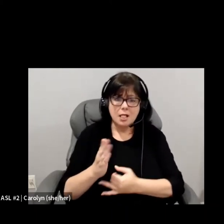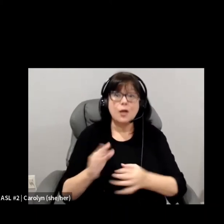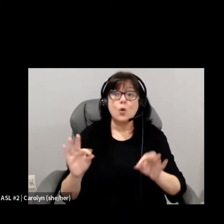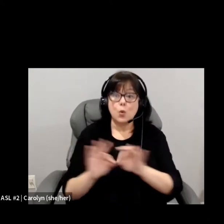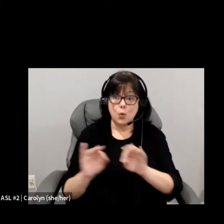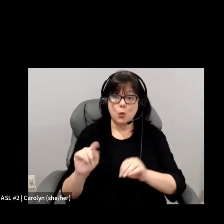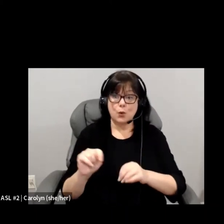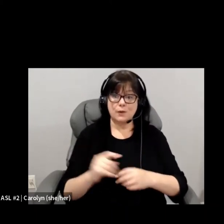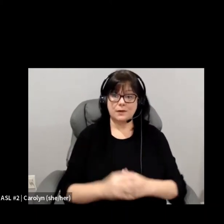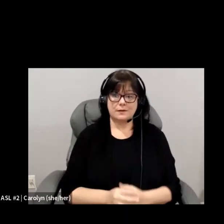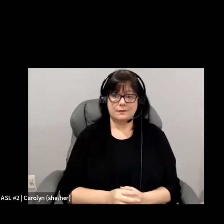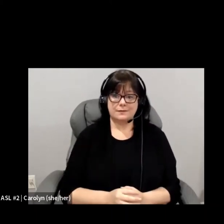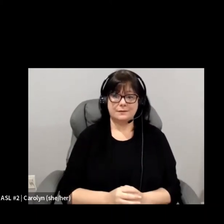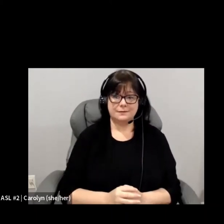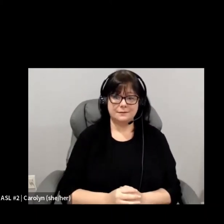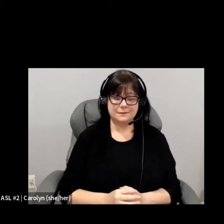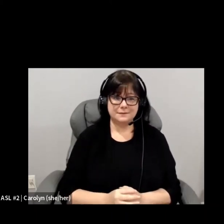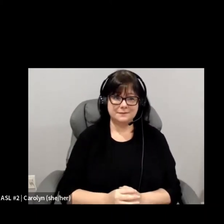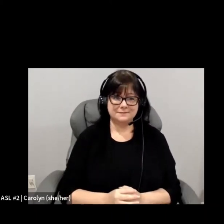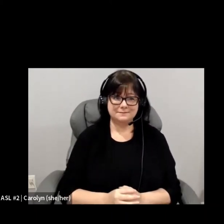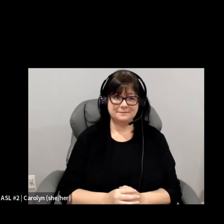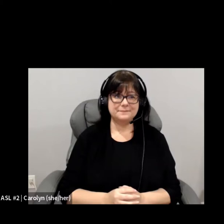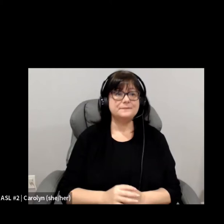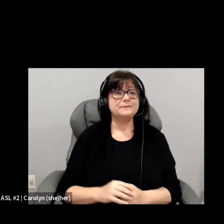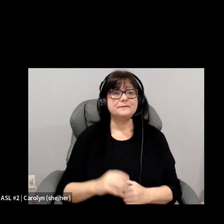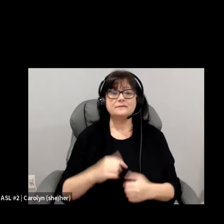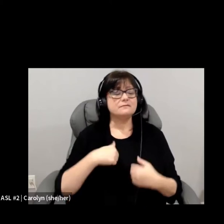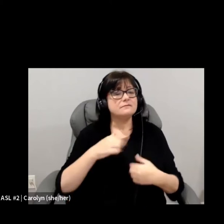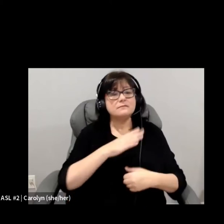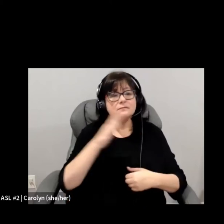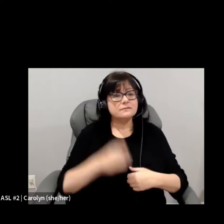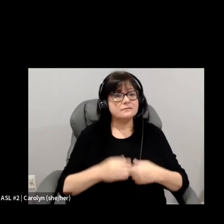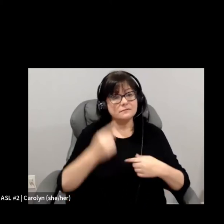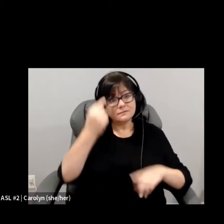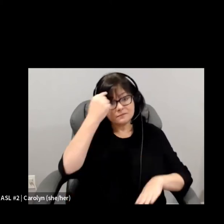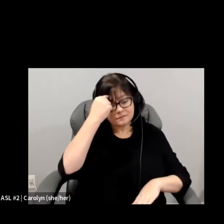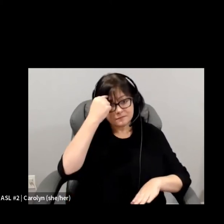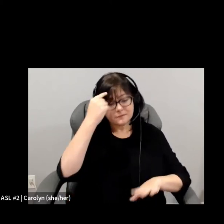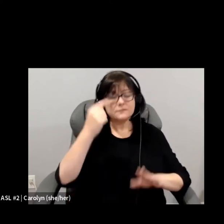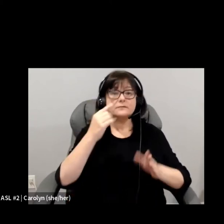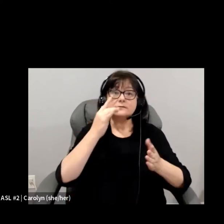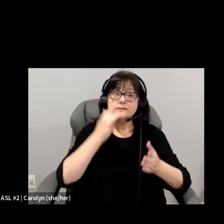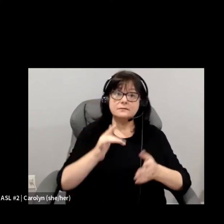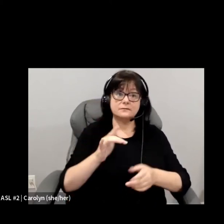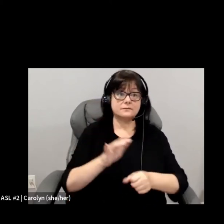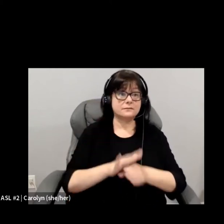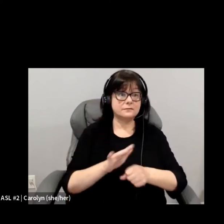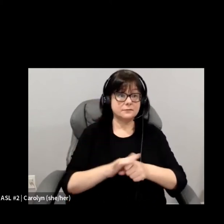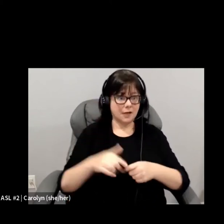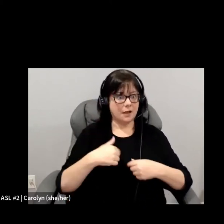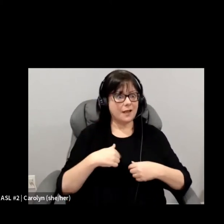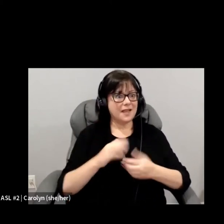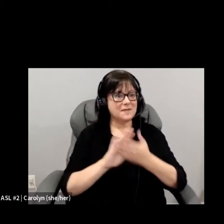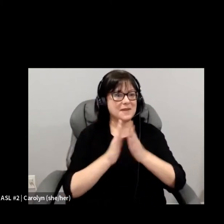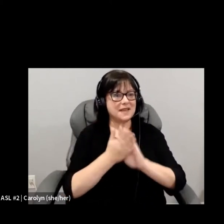NEVER DID I IMAGINE I WOULD BE FORTUNATE ENOUGH TO BECOME COLLEAGUES AND FRIEND WITH THOSE